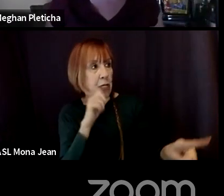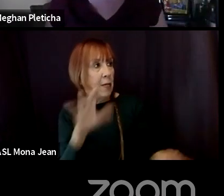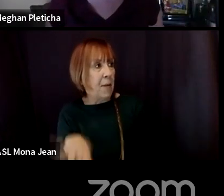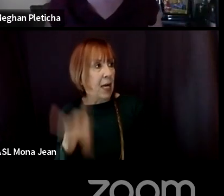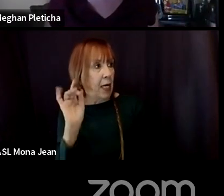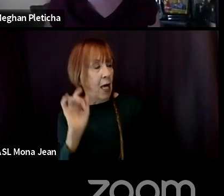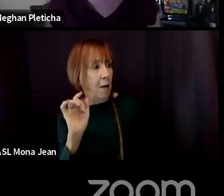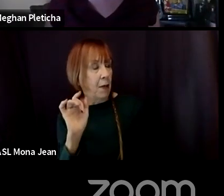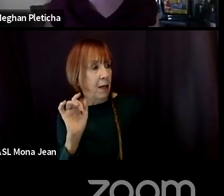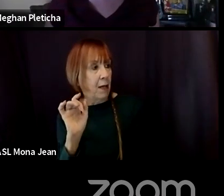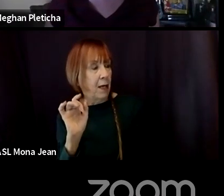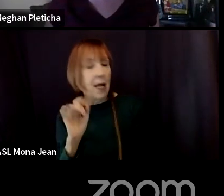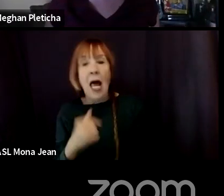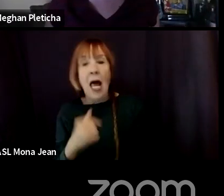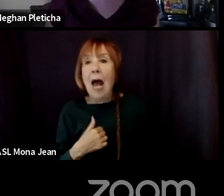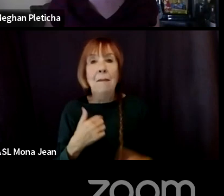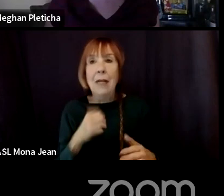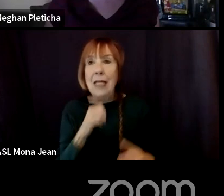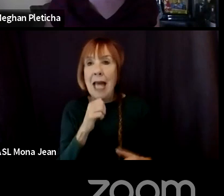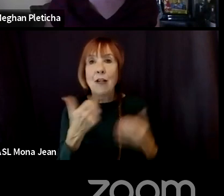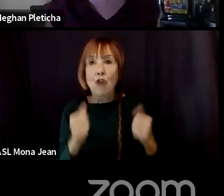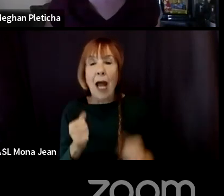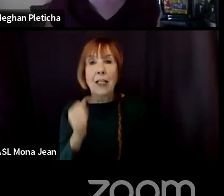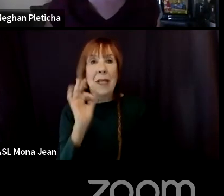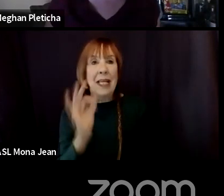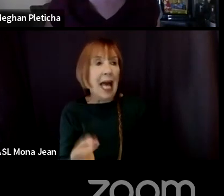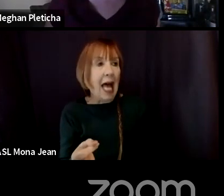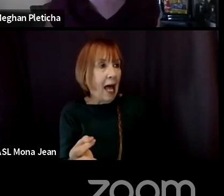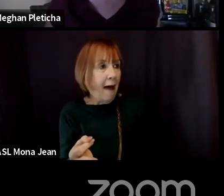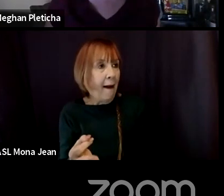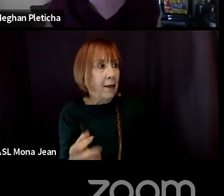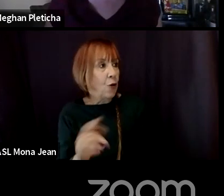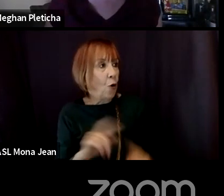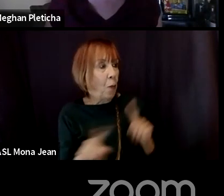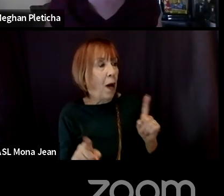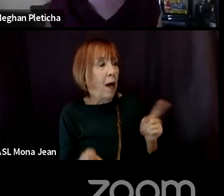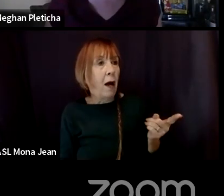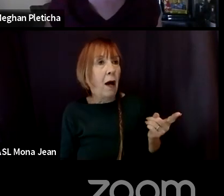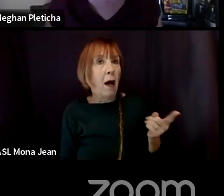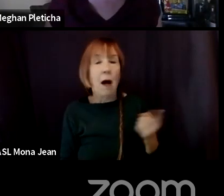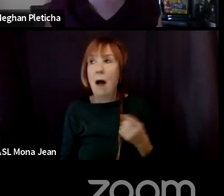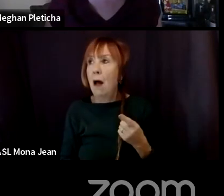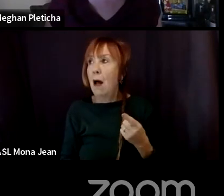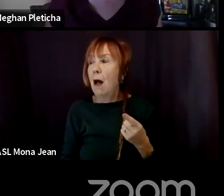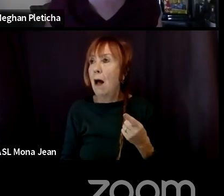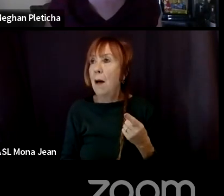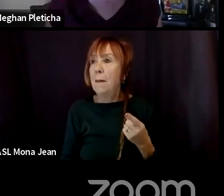You saw me sitting there with my showrunner guests on my show and you never got up to offer them drinks.